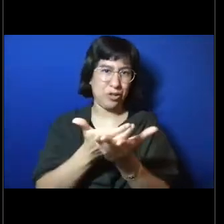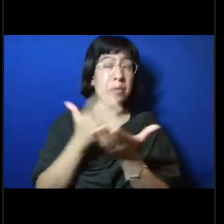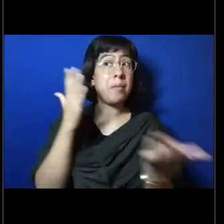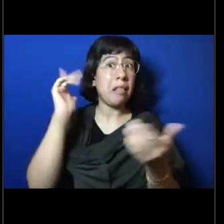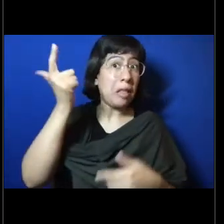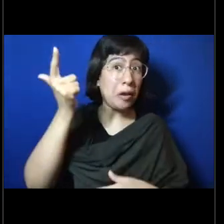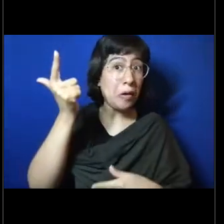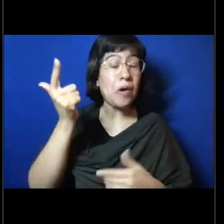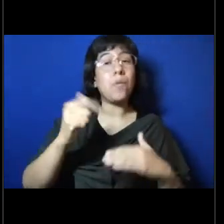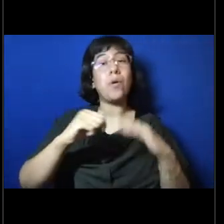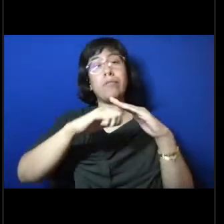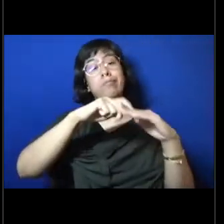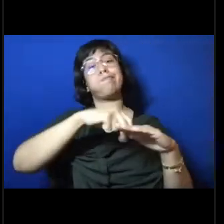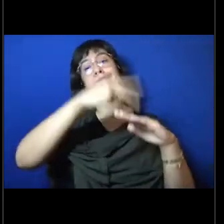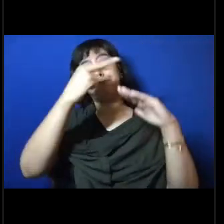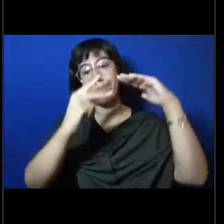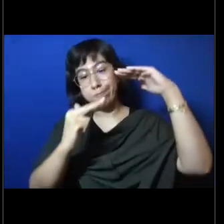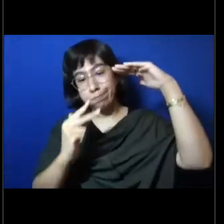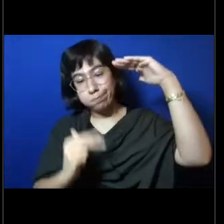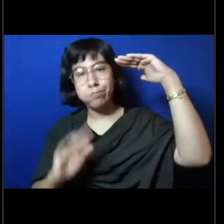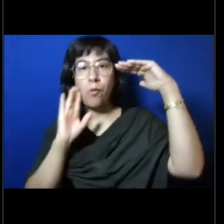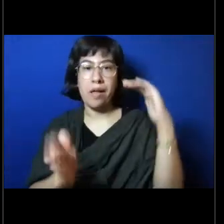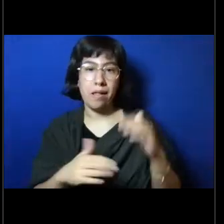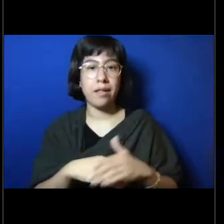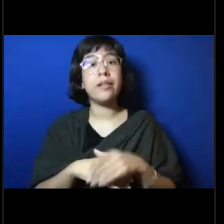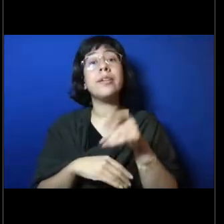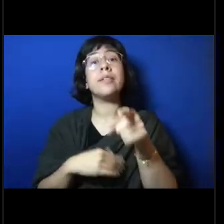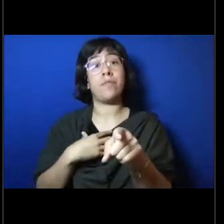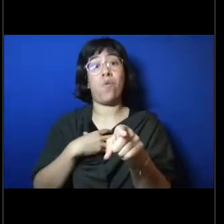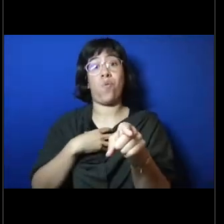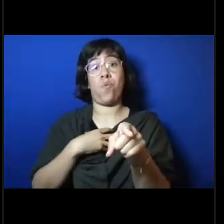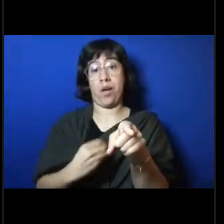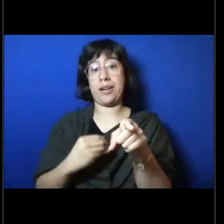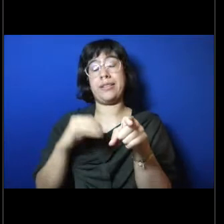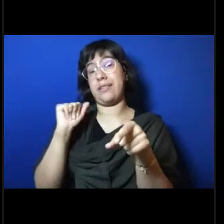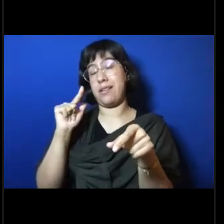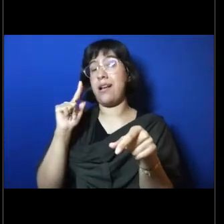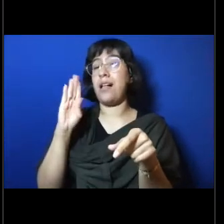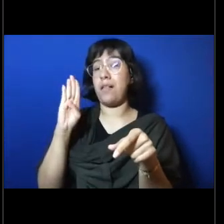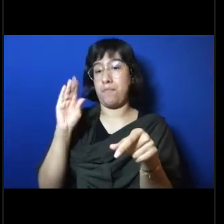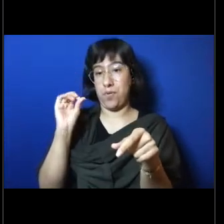But in here have our friend the white abalone which we saw in the previous picture up in the top right,